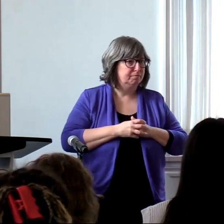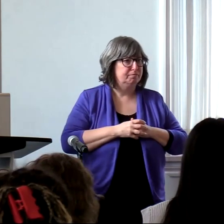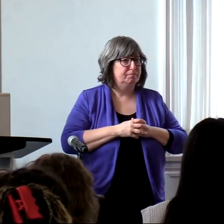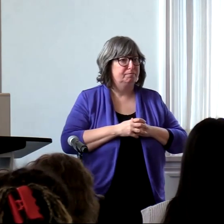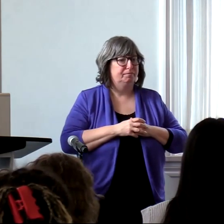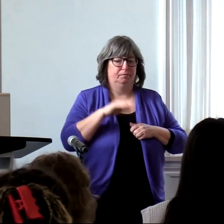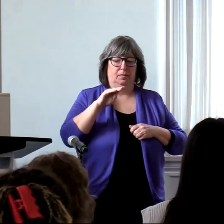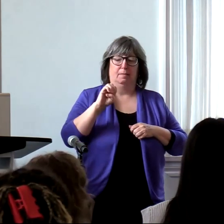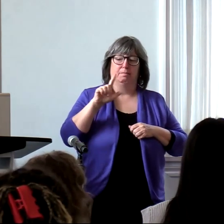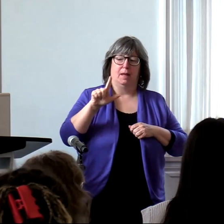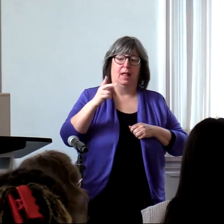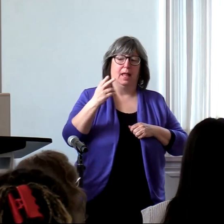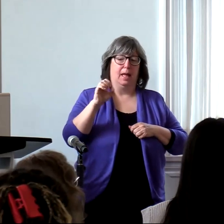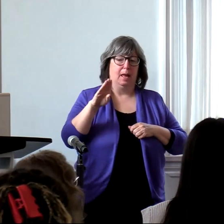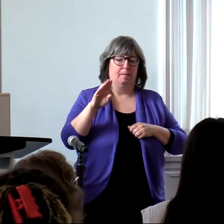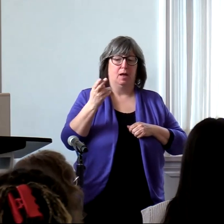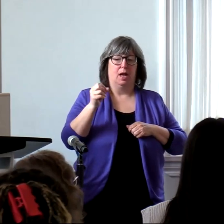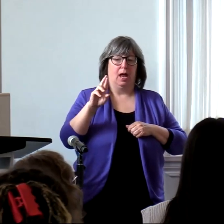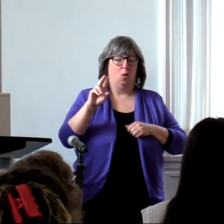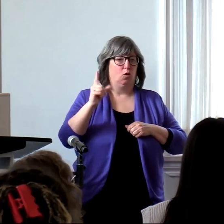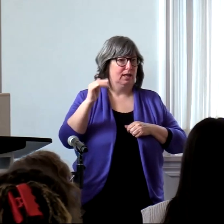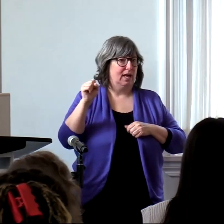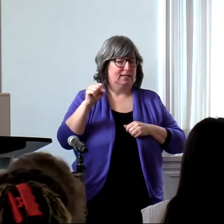with the Mel Hebb Hourglass Action Awards.